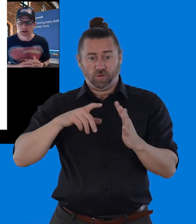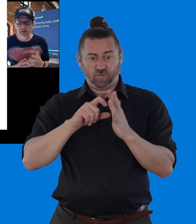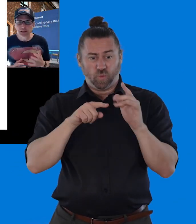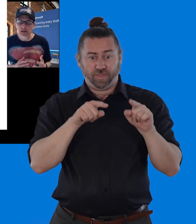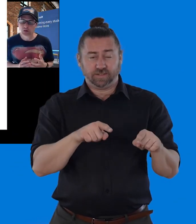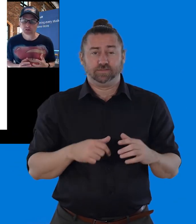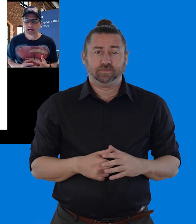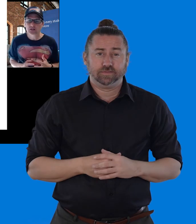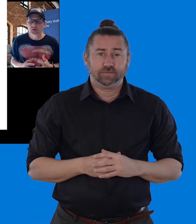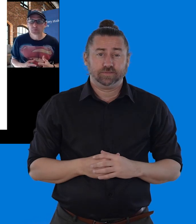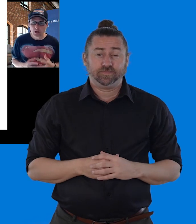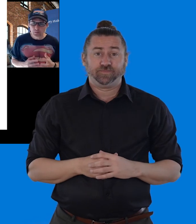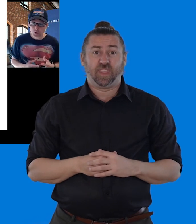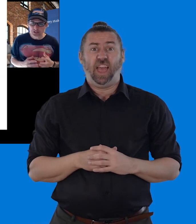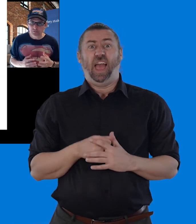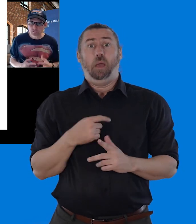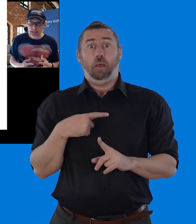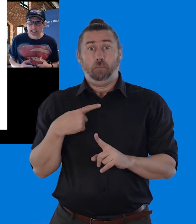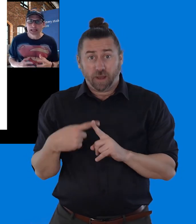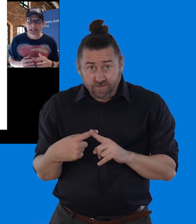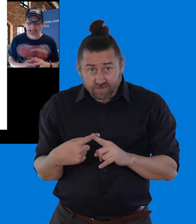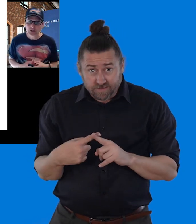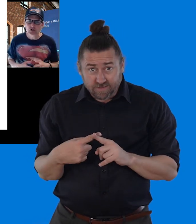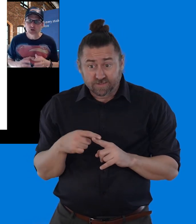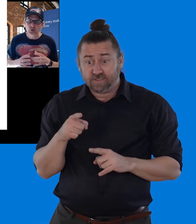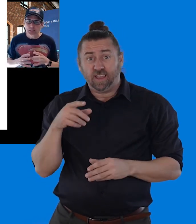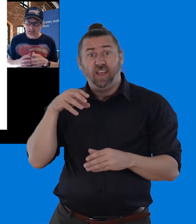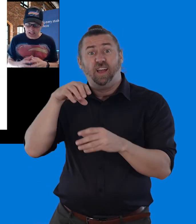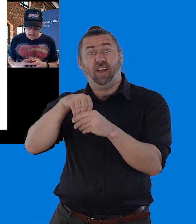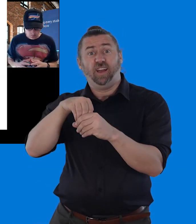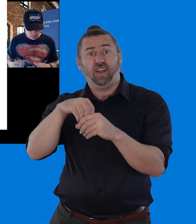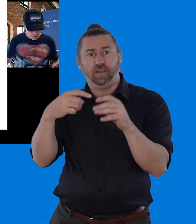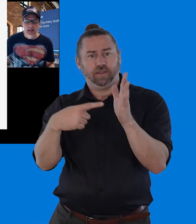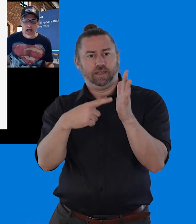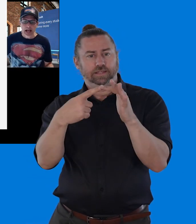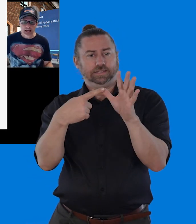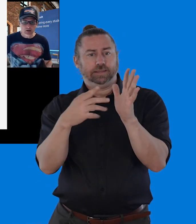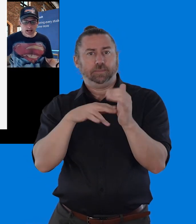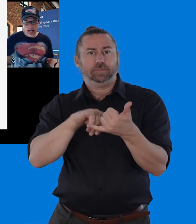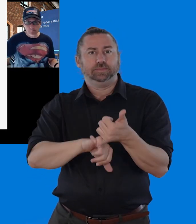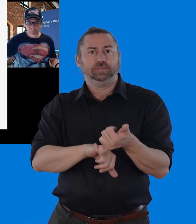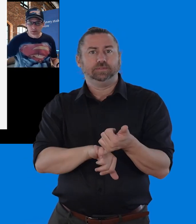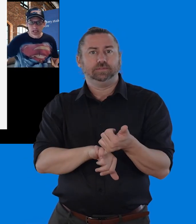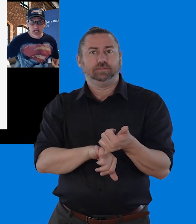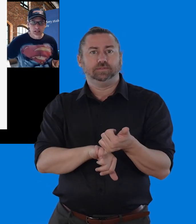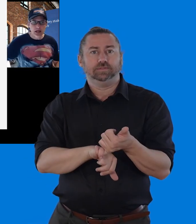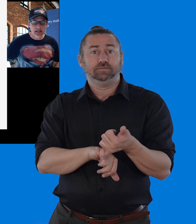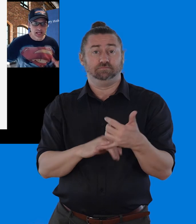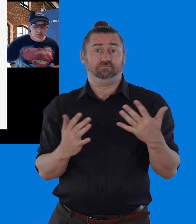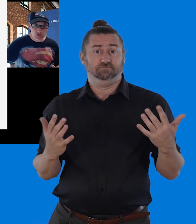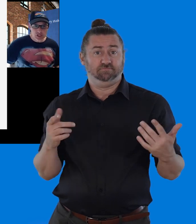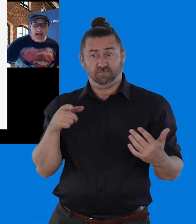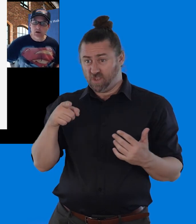The other thing that we've done is we've built Immersive Reader into Teams. And here I am in a Teams chat.